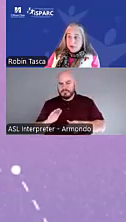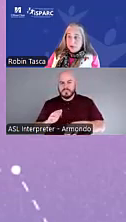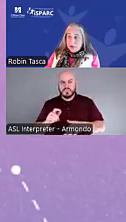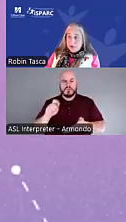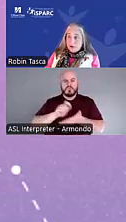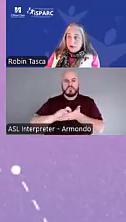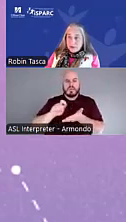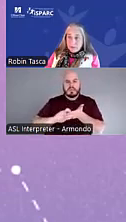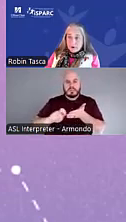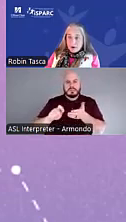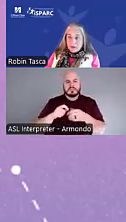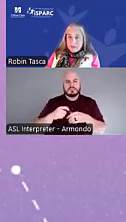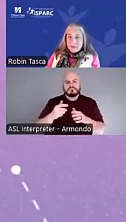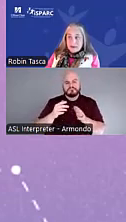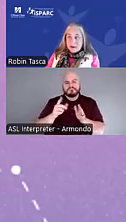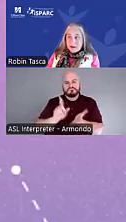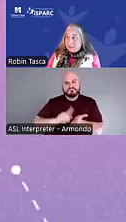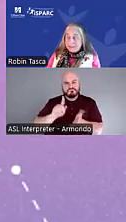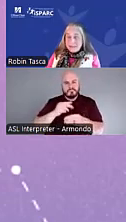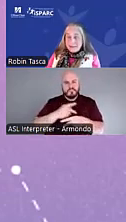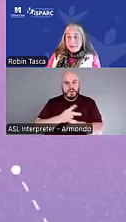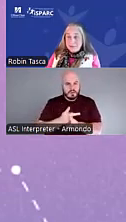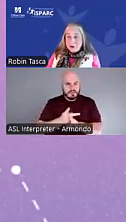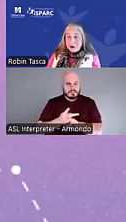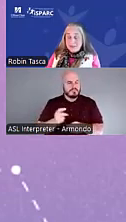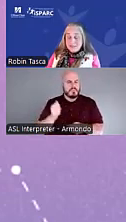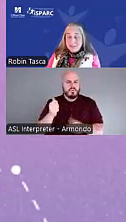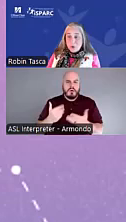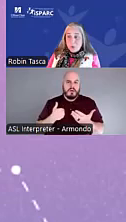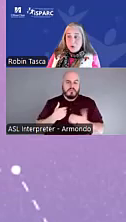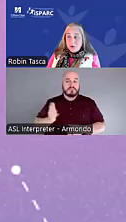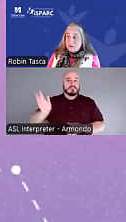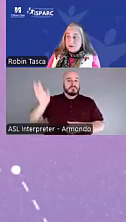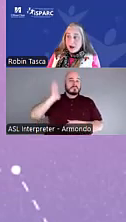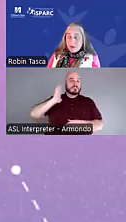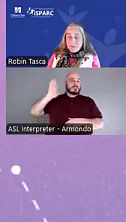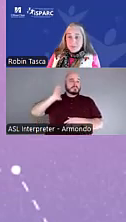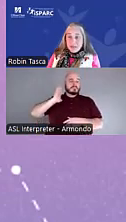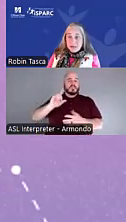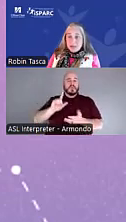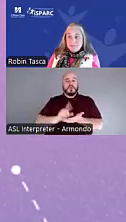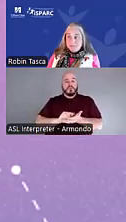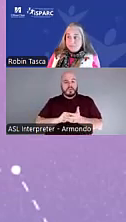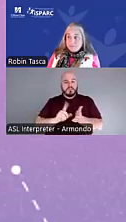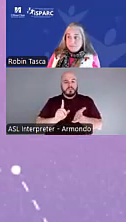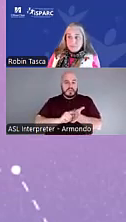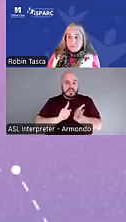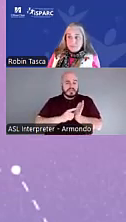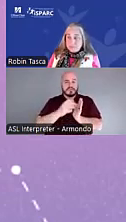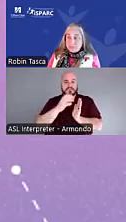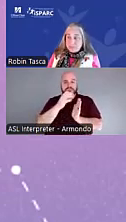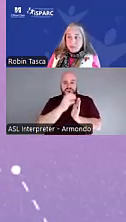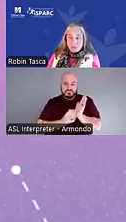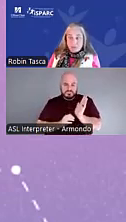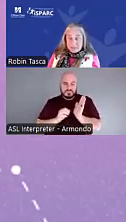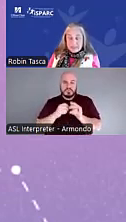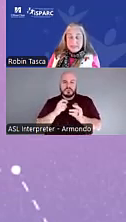So we all do written products. Back in the day, written products were digital pieces